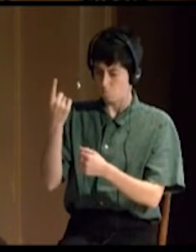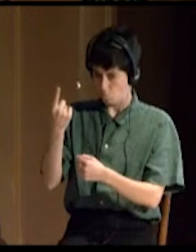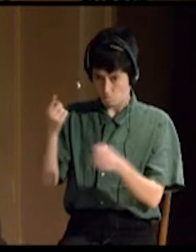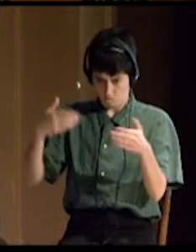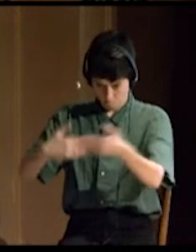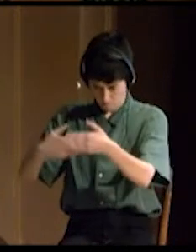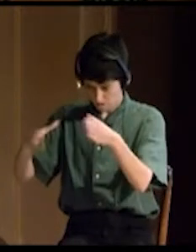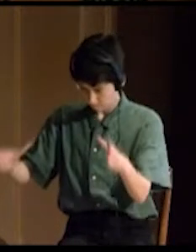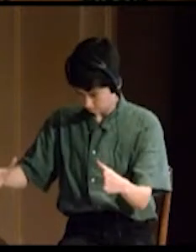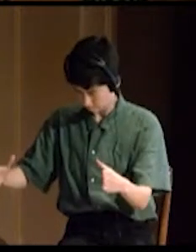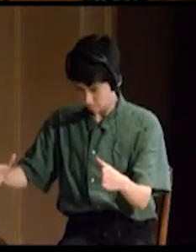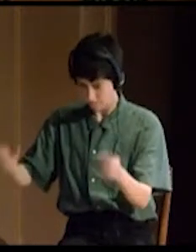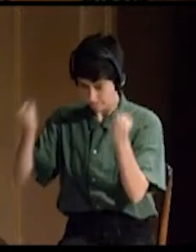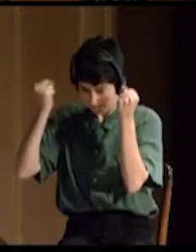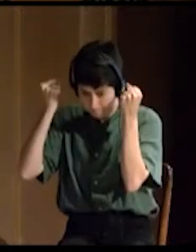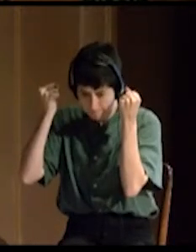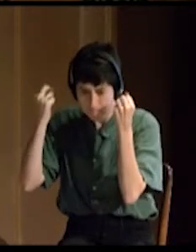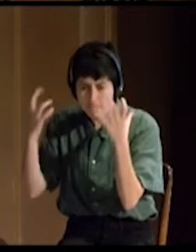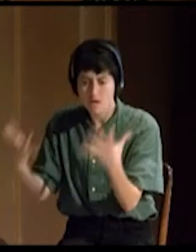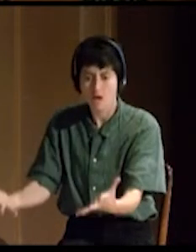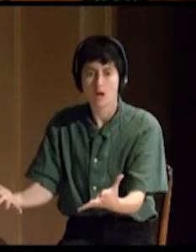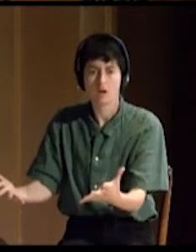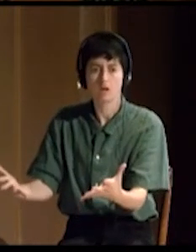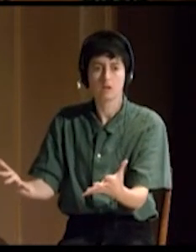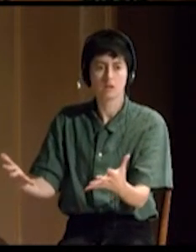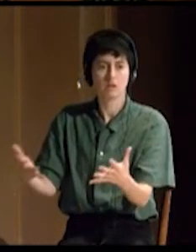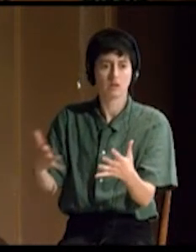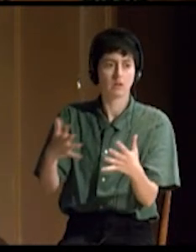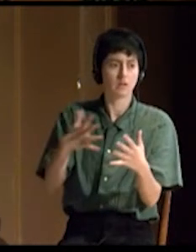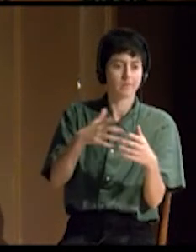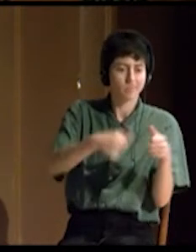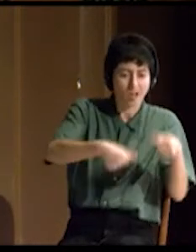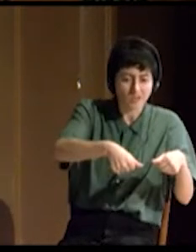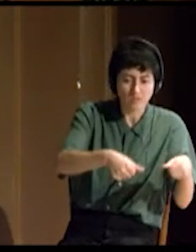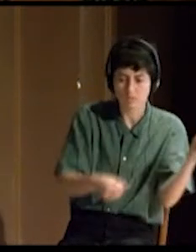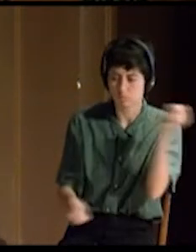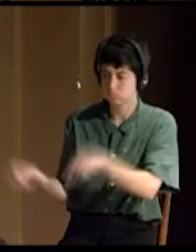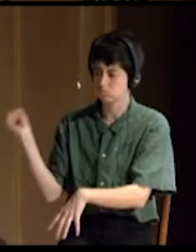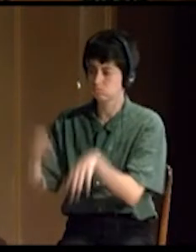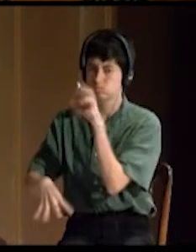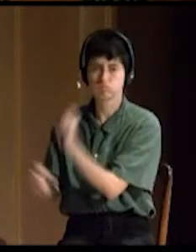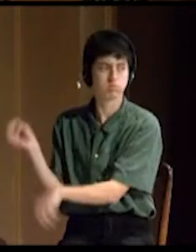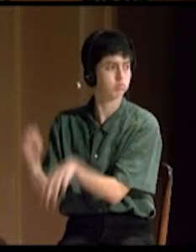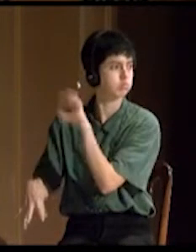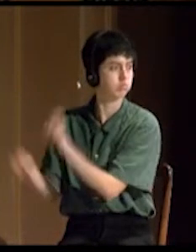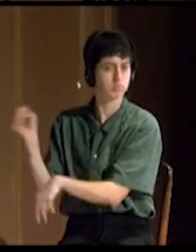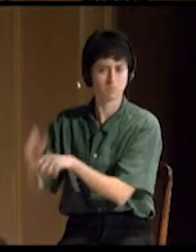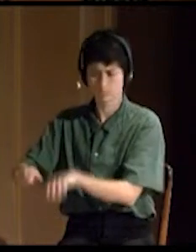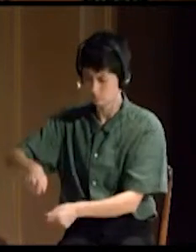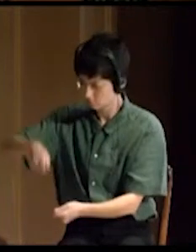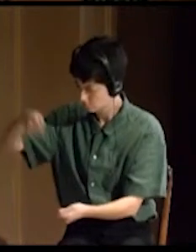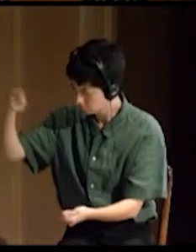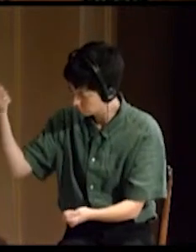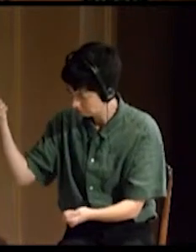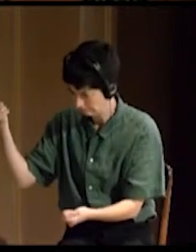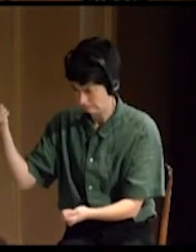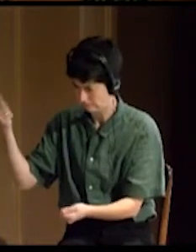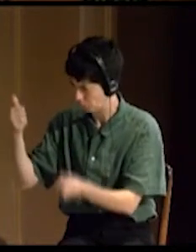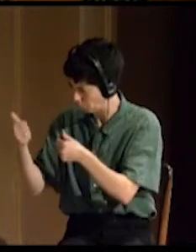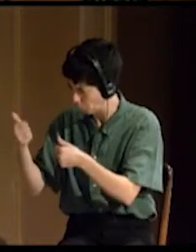but also to which one of these puzzles it belonged to. But eventually, you know, there are different ways